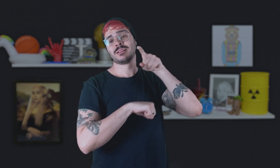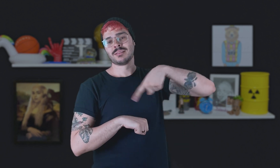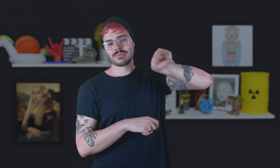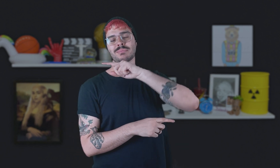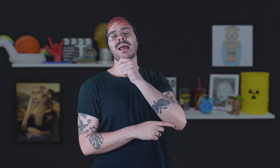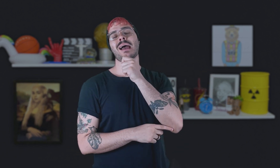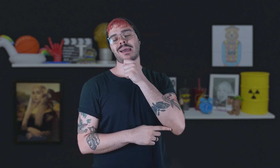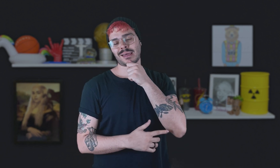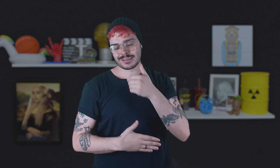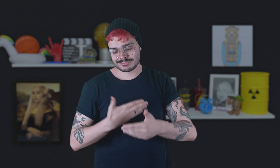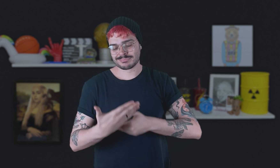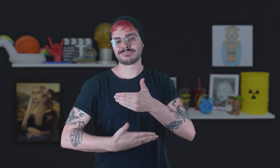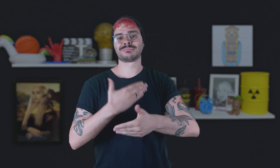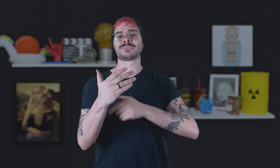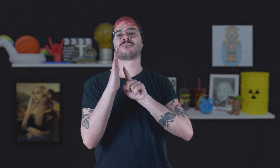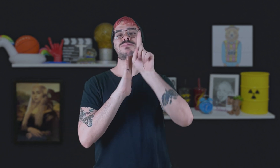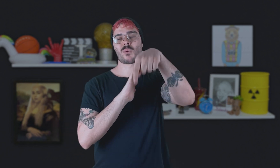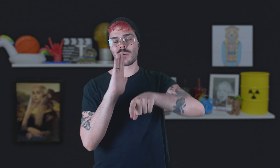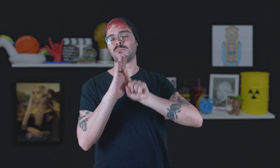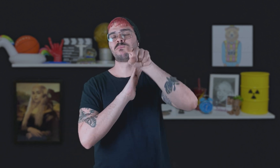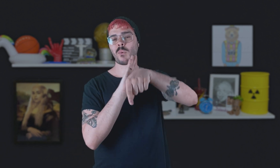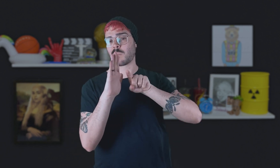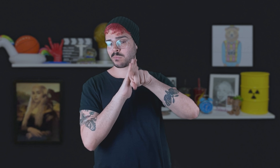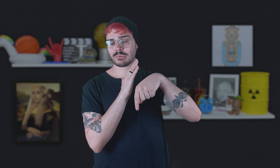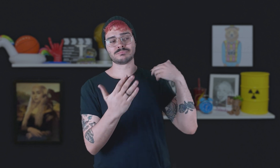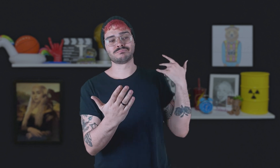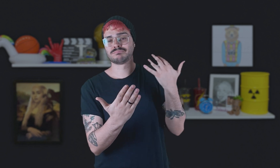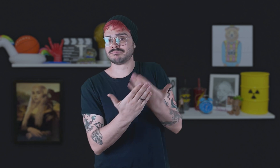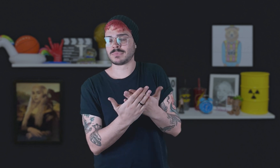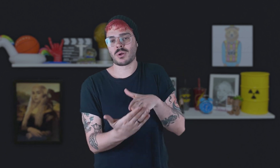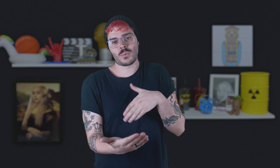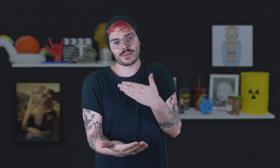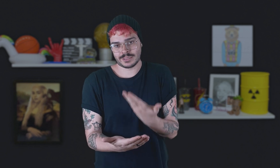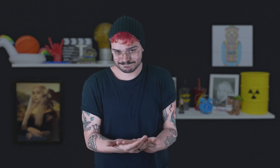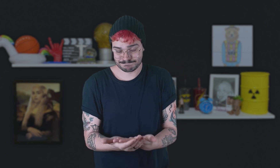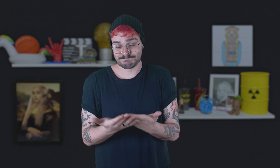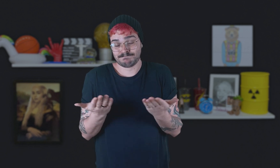are currently still doing some tests...